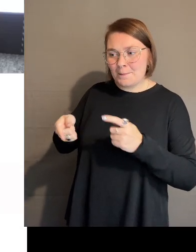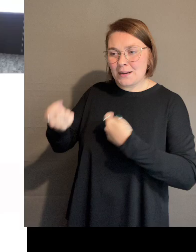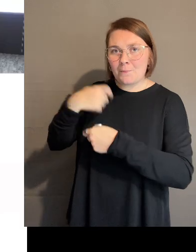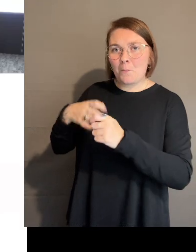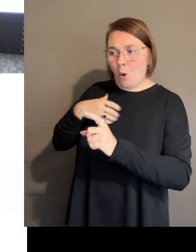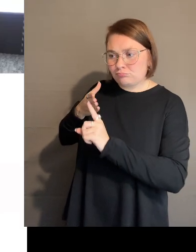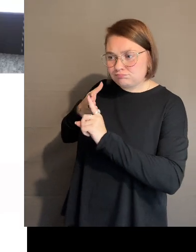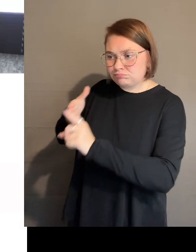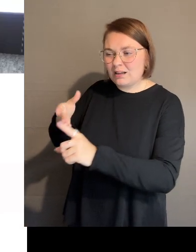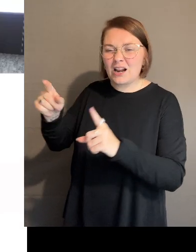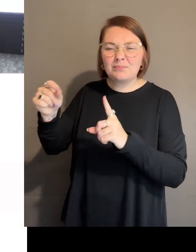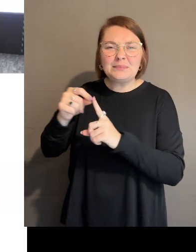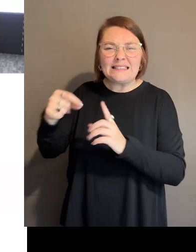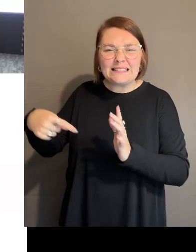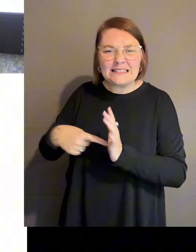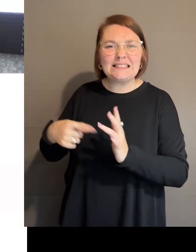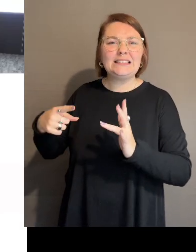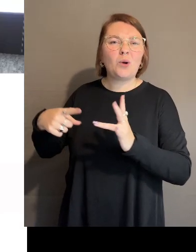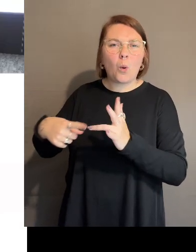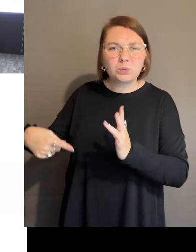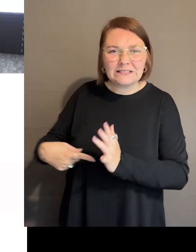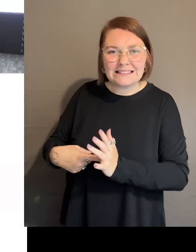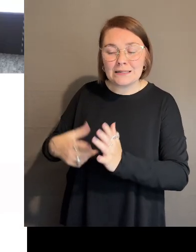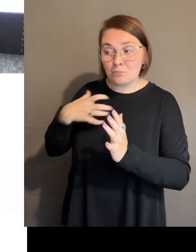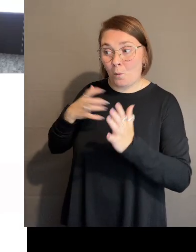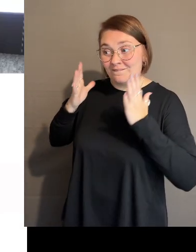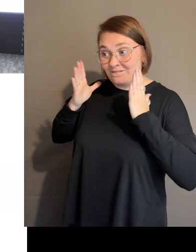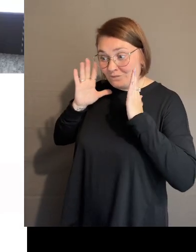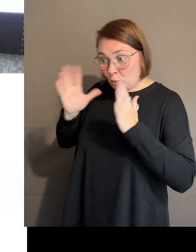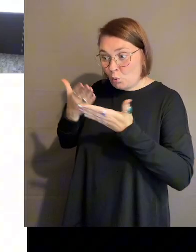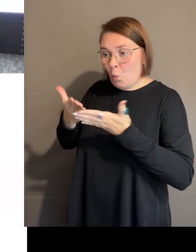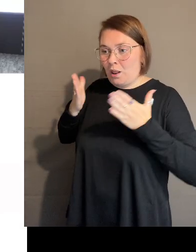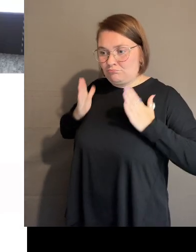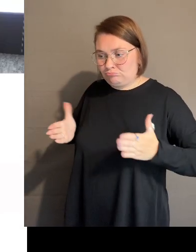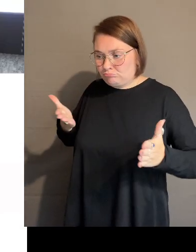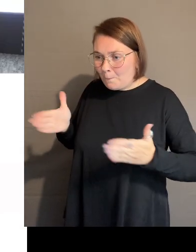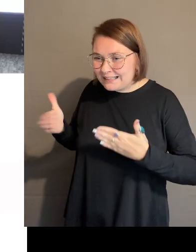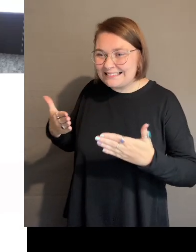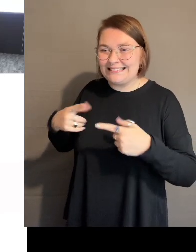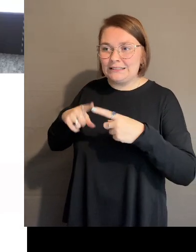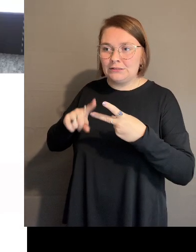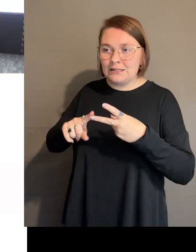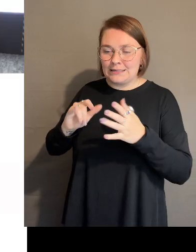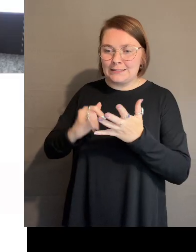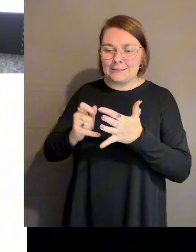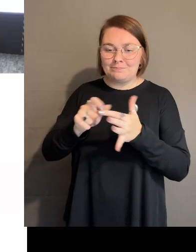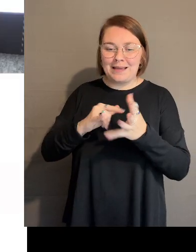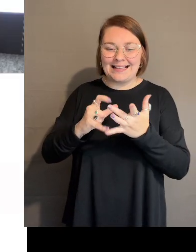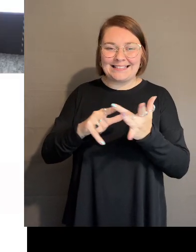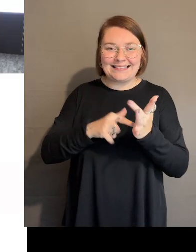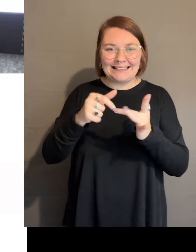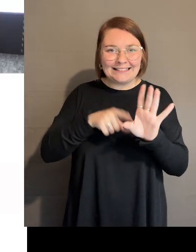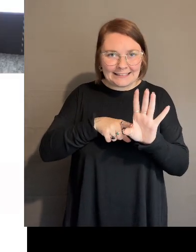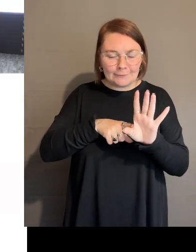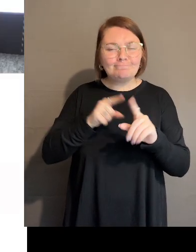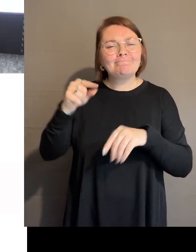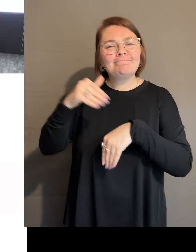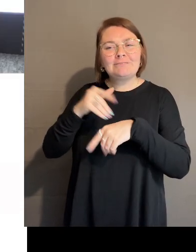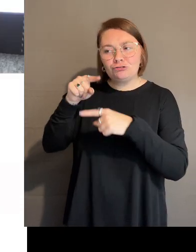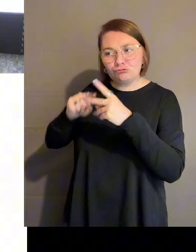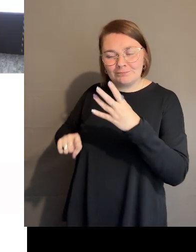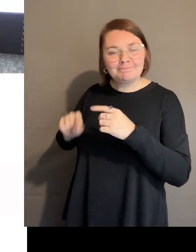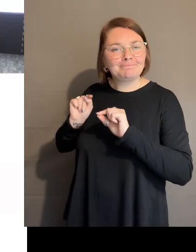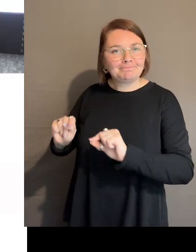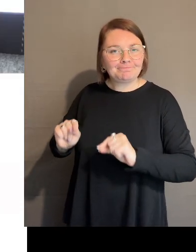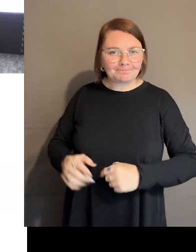you tend to go with the PTs or the OTs, because it's more focused on mobility and spasticity and those kind of issues.